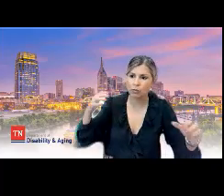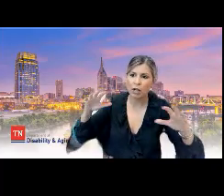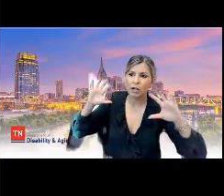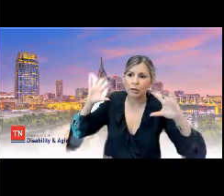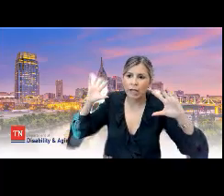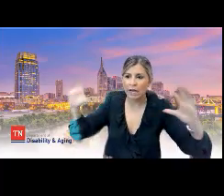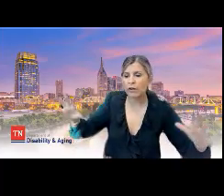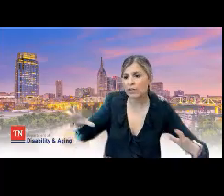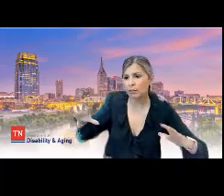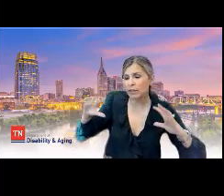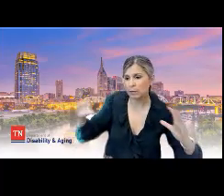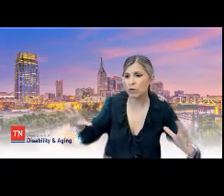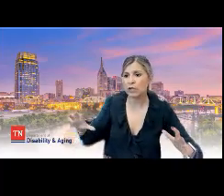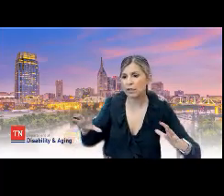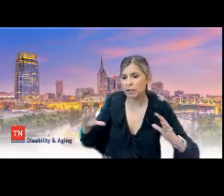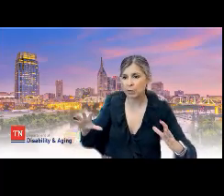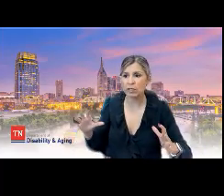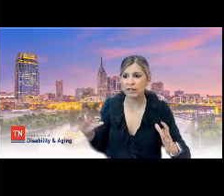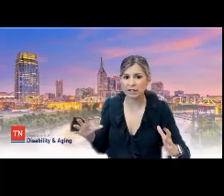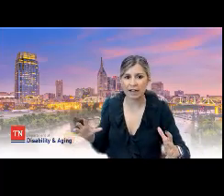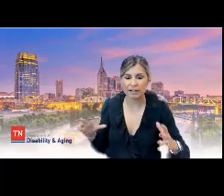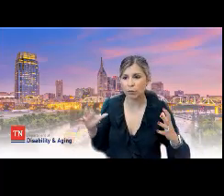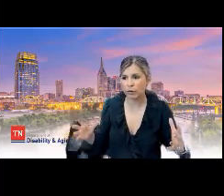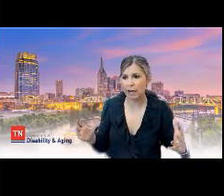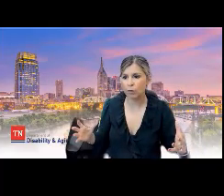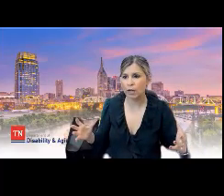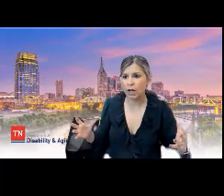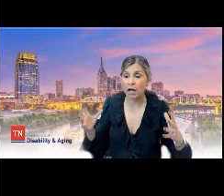So areas with community, community sites where now Nissan Stadium